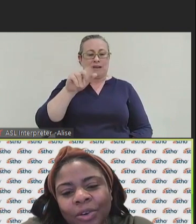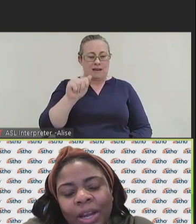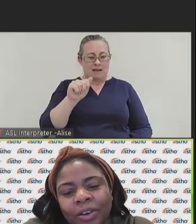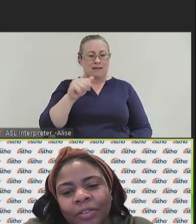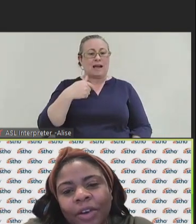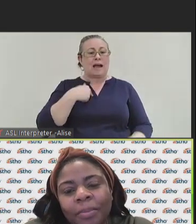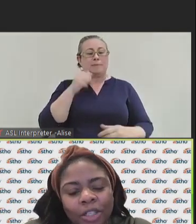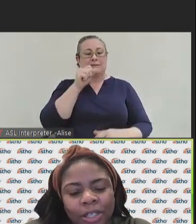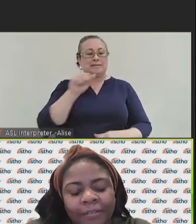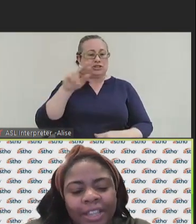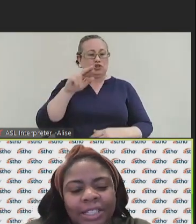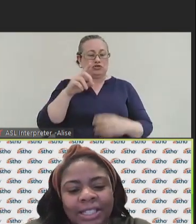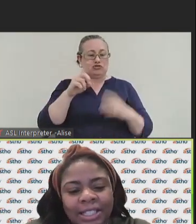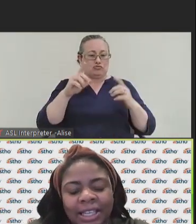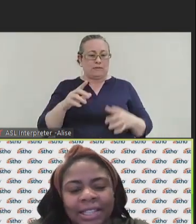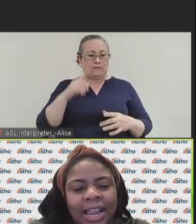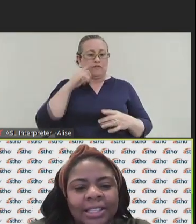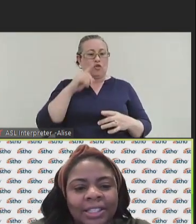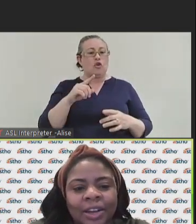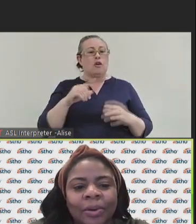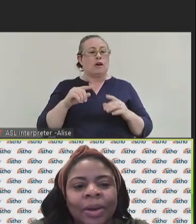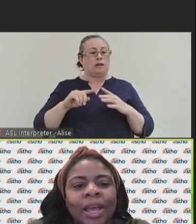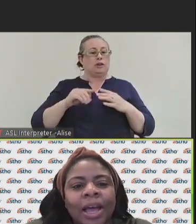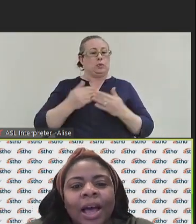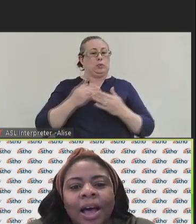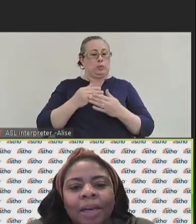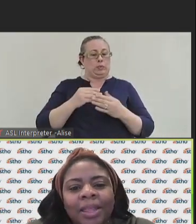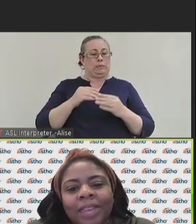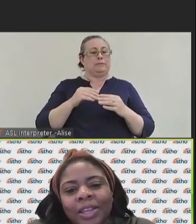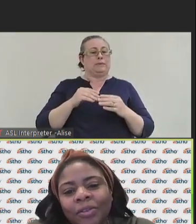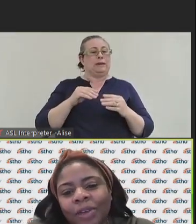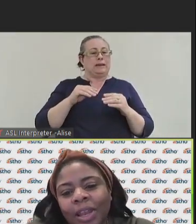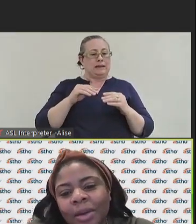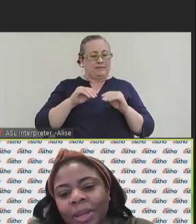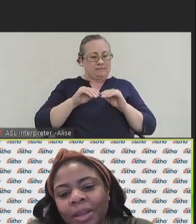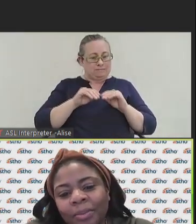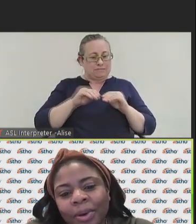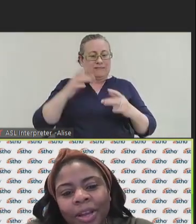director for emerging infectious disease at ASTHO. And thank you for allowing me to bring